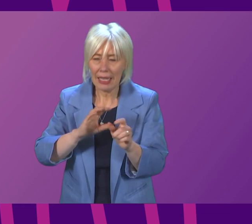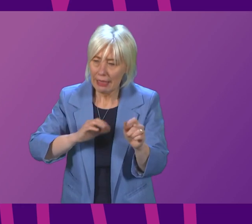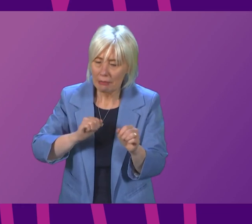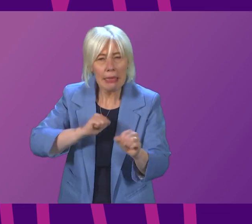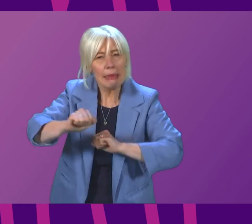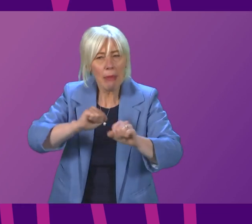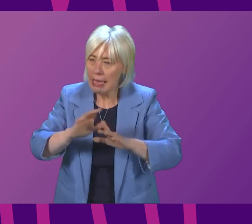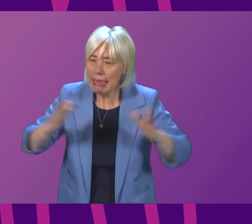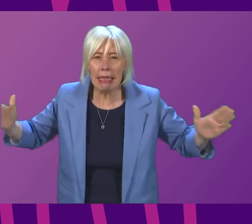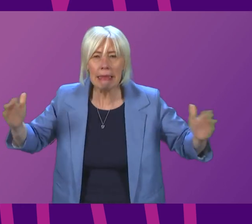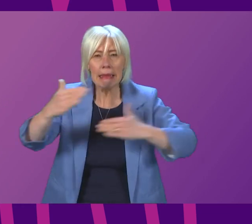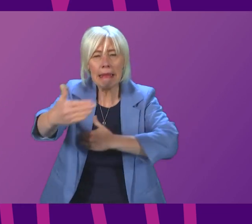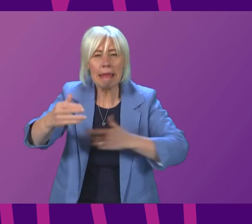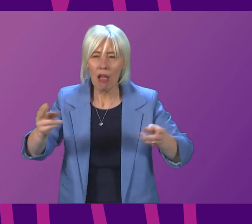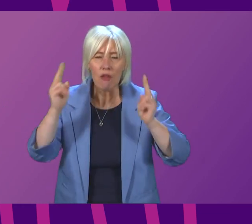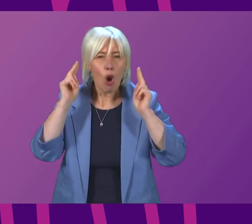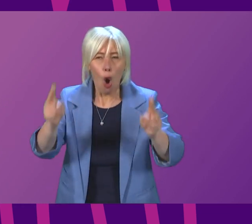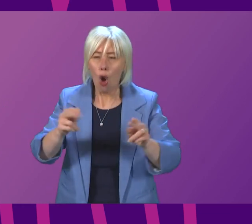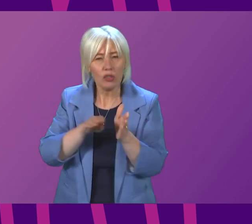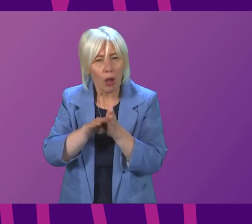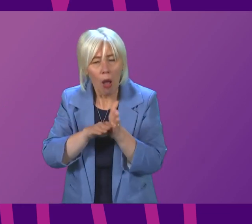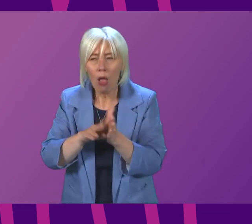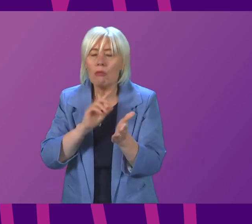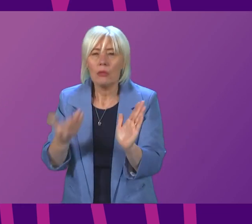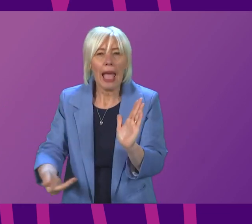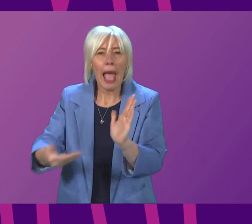What about putting additional invigilators in place?